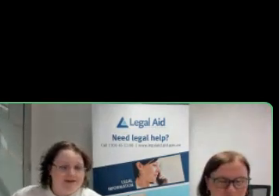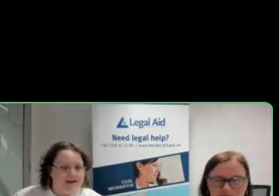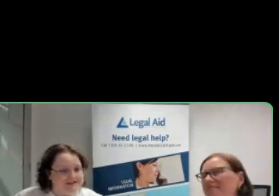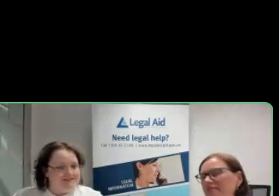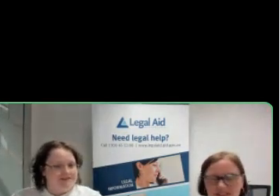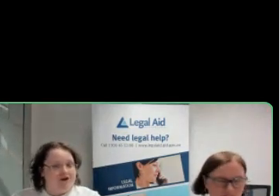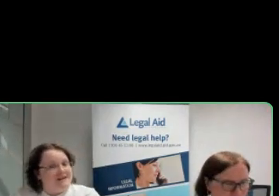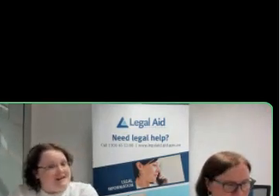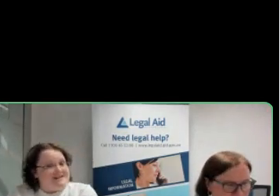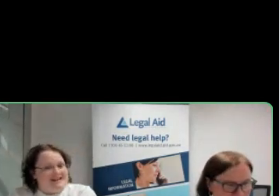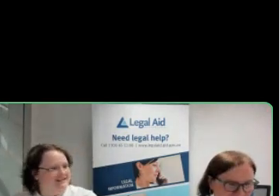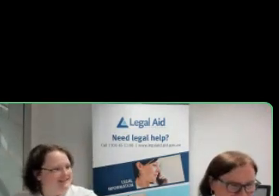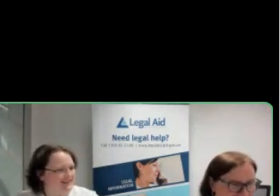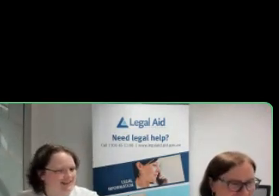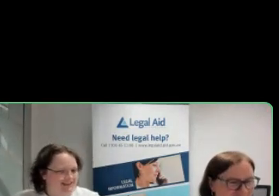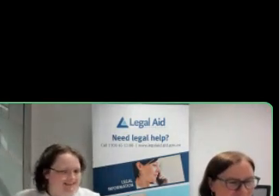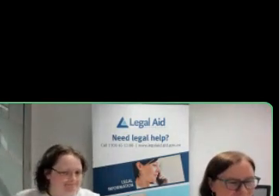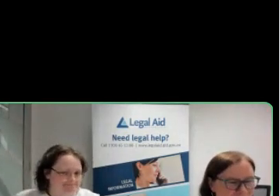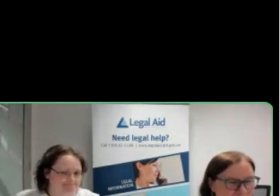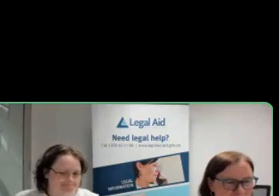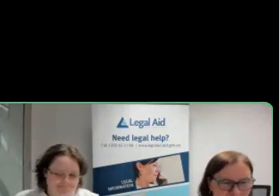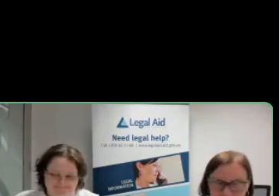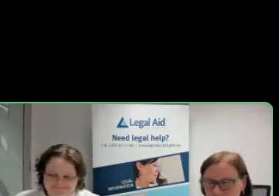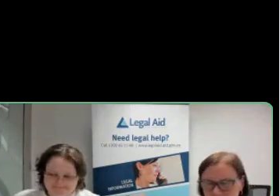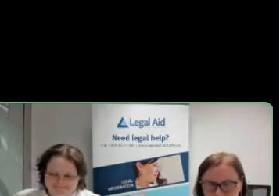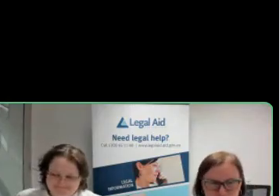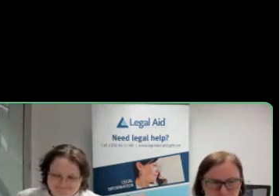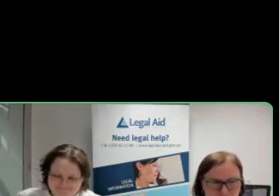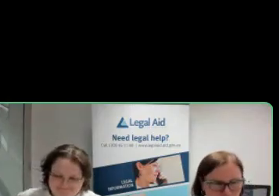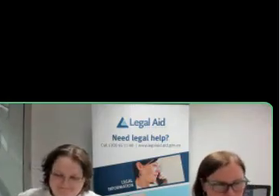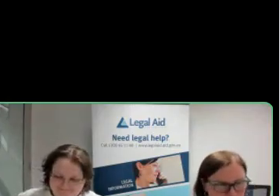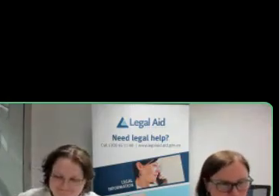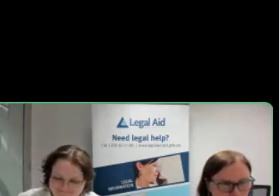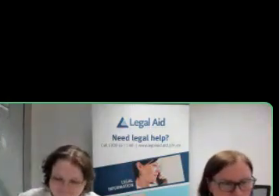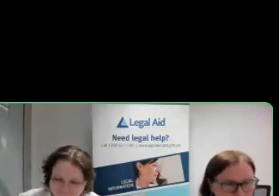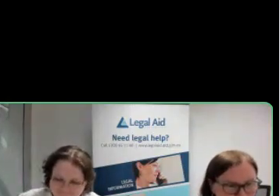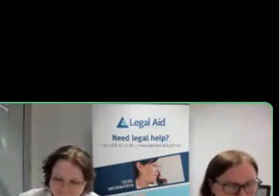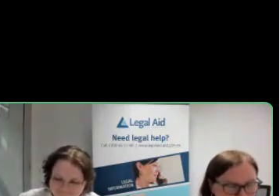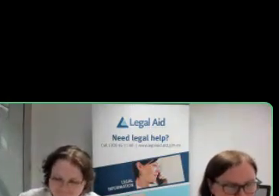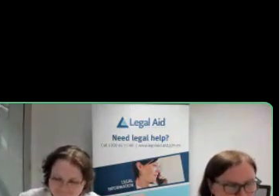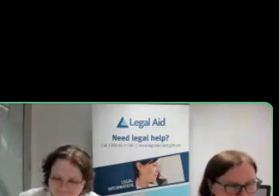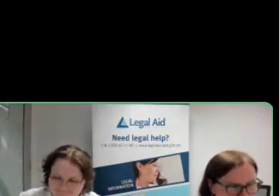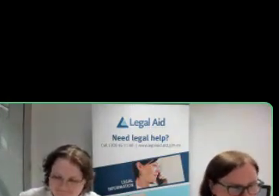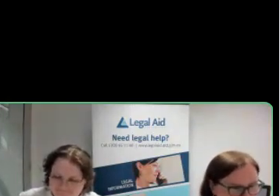that's the case. Hopefully it is. Um that's it so far for questions. So, what I'll do is you still